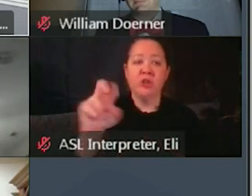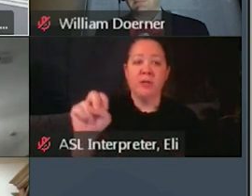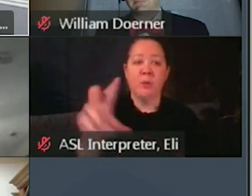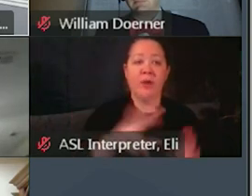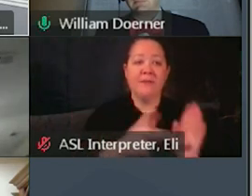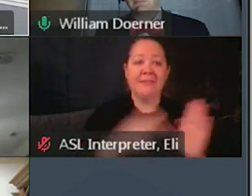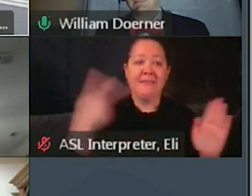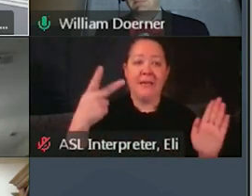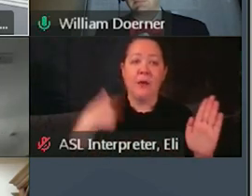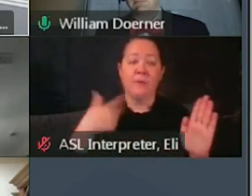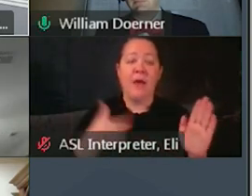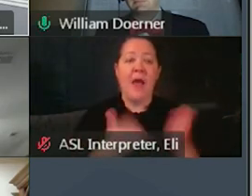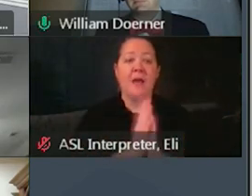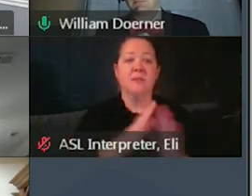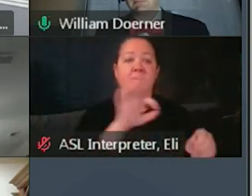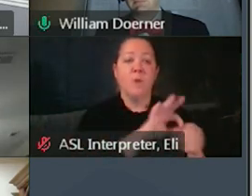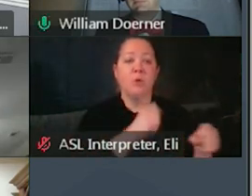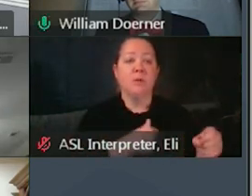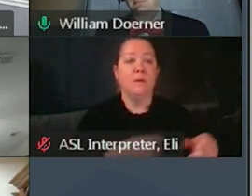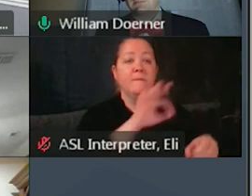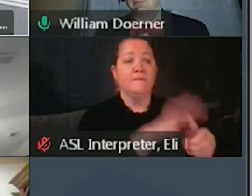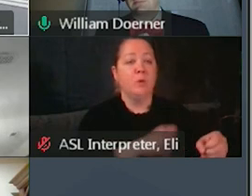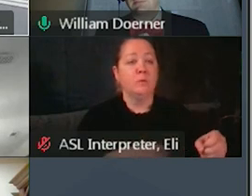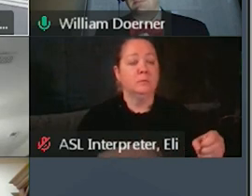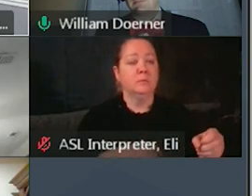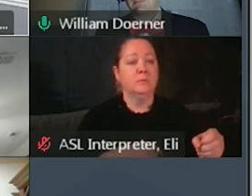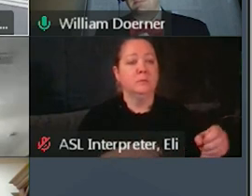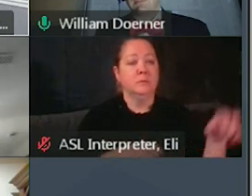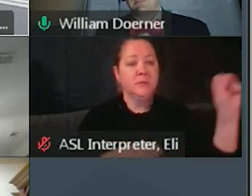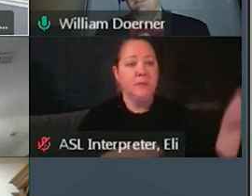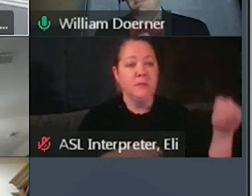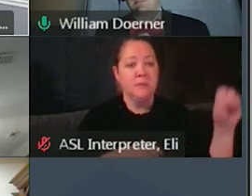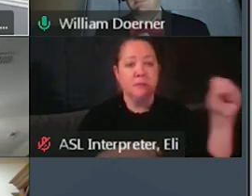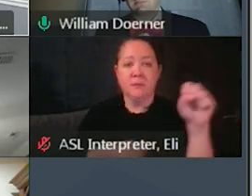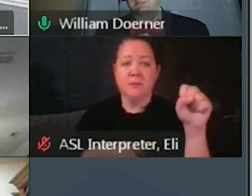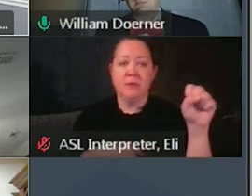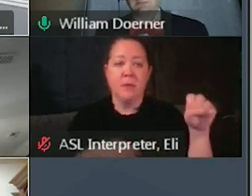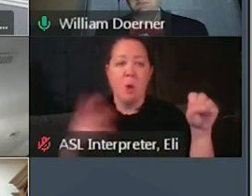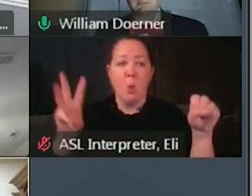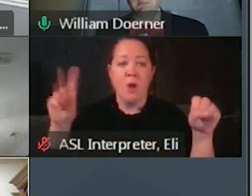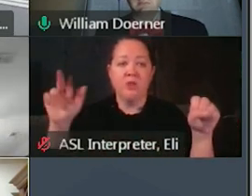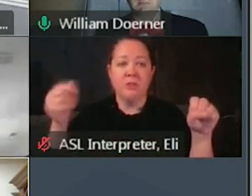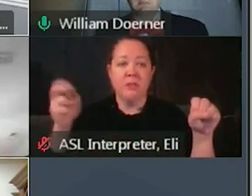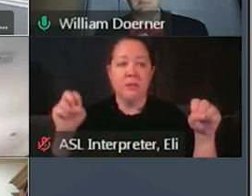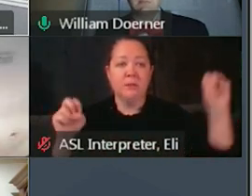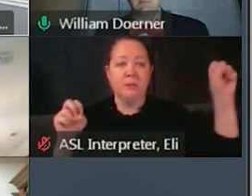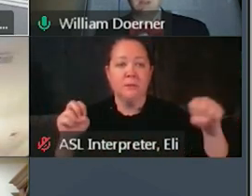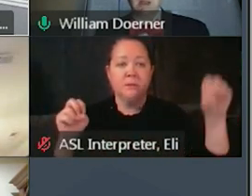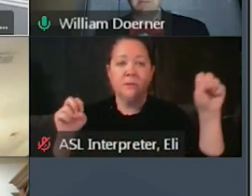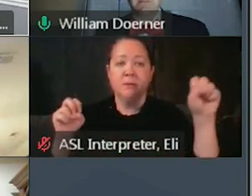Madam Vice Chair Vote on. Commissioner Washington Aye Commissioner, Doerner,